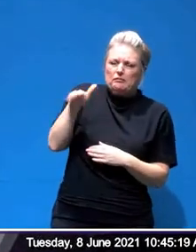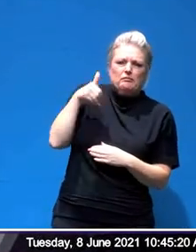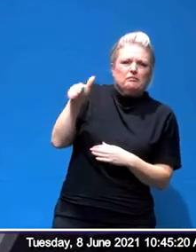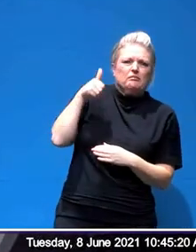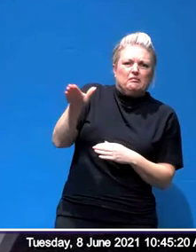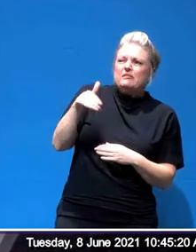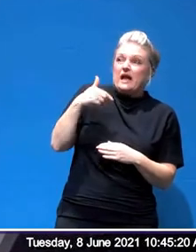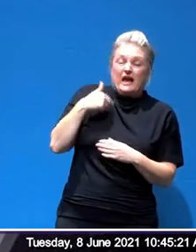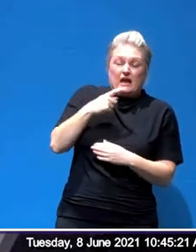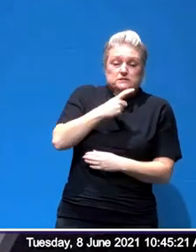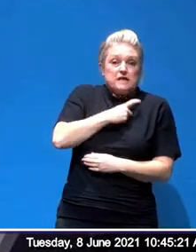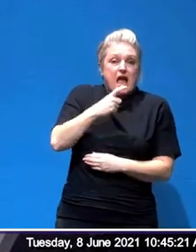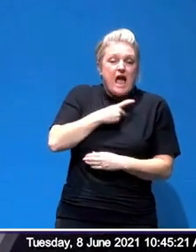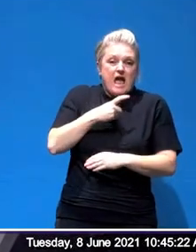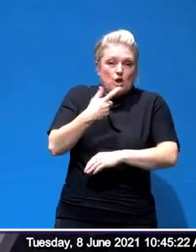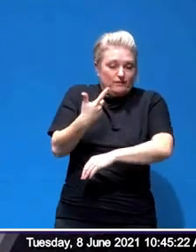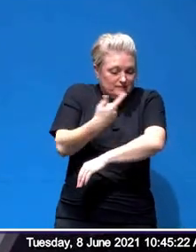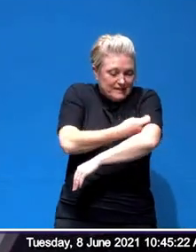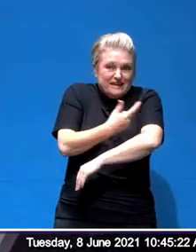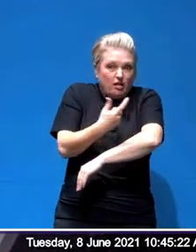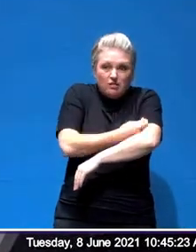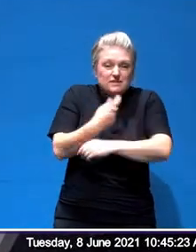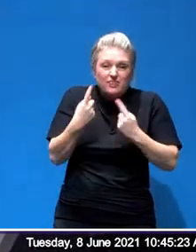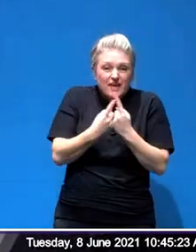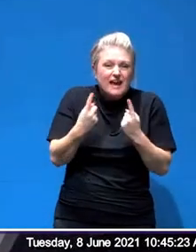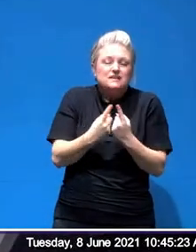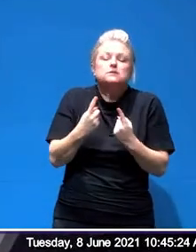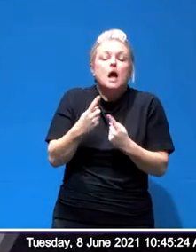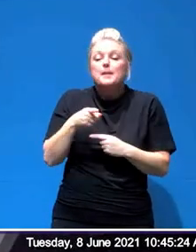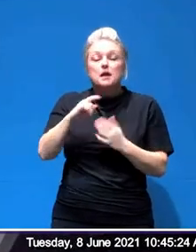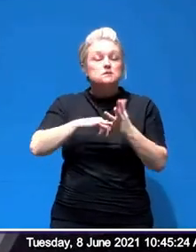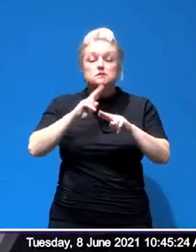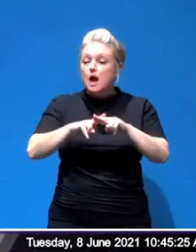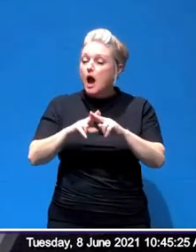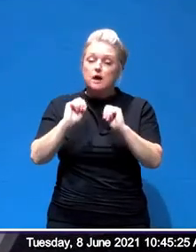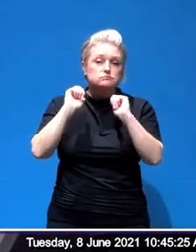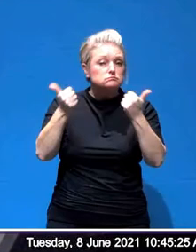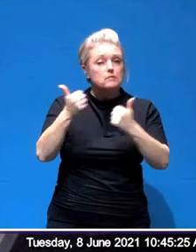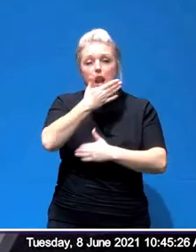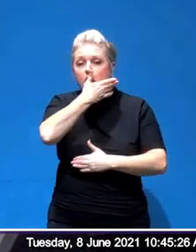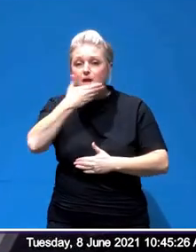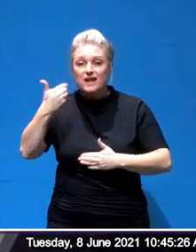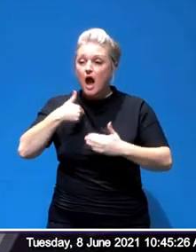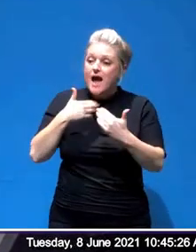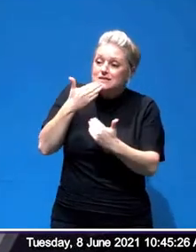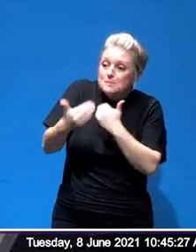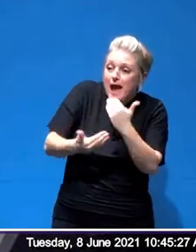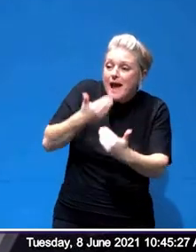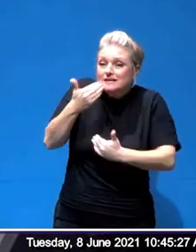needles, staff at the hospital were lovely and they listened to everything I said. They even put a cartoon on for Daniel.